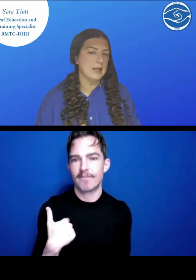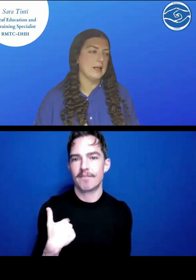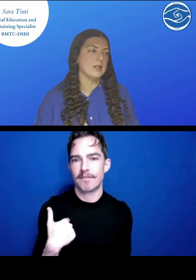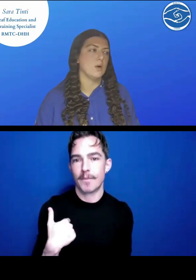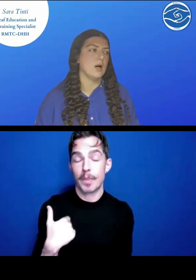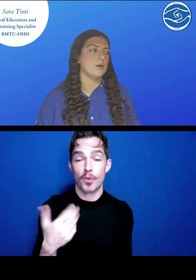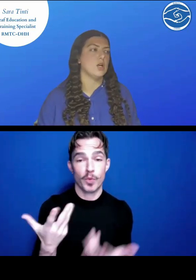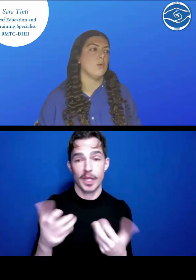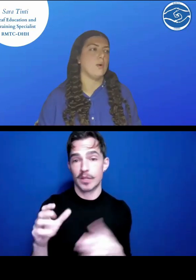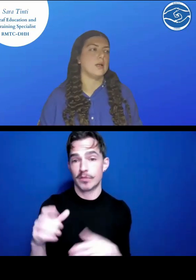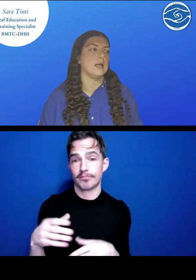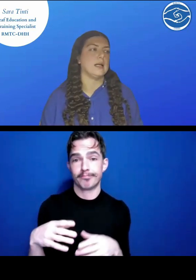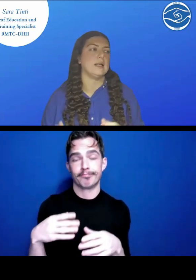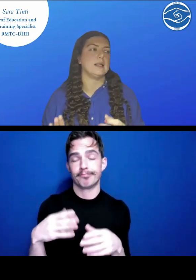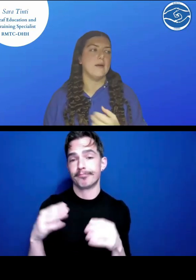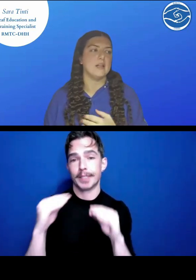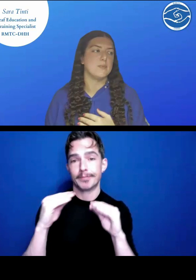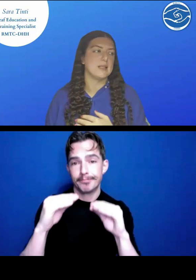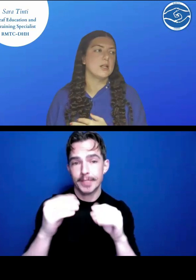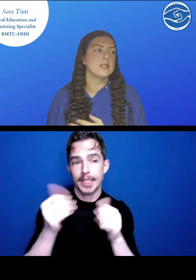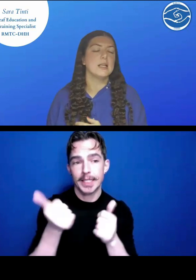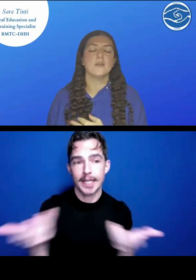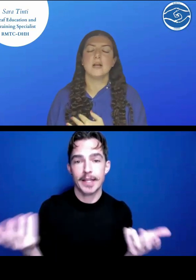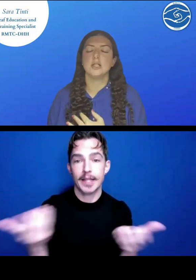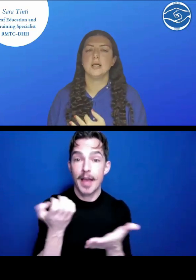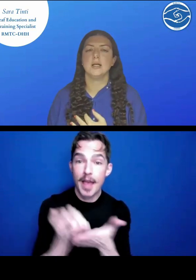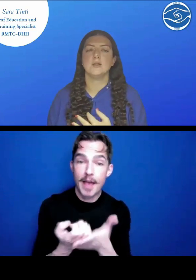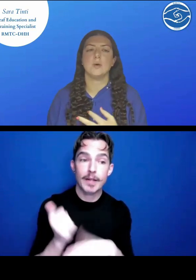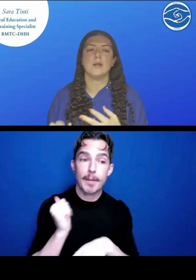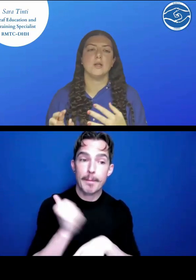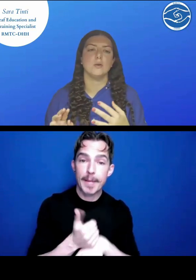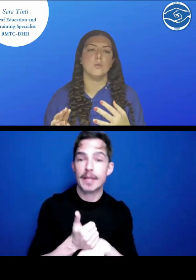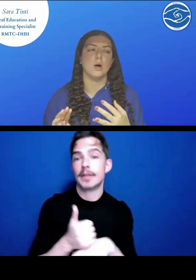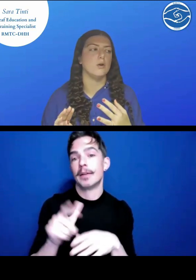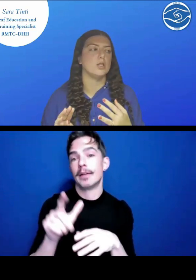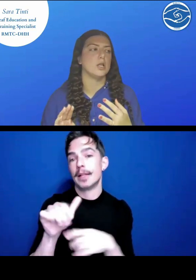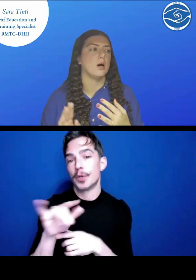anything as well. So whether it's evidence-based literacy interventions, whether you want coaching